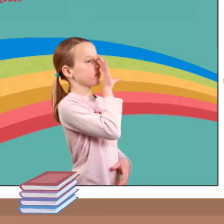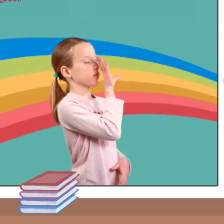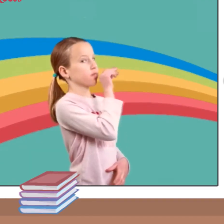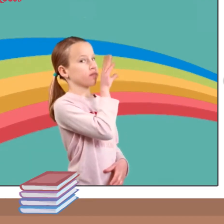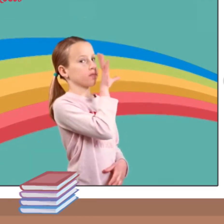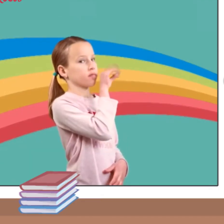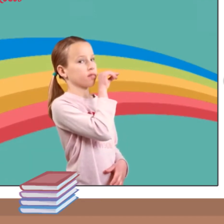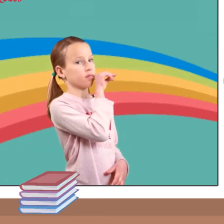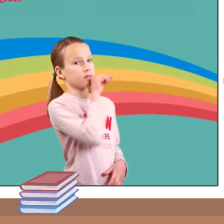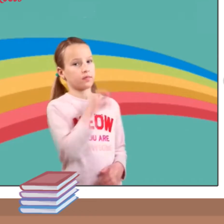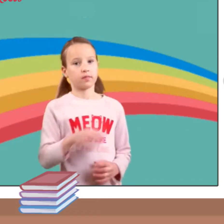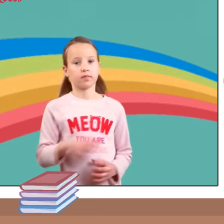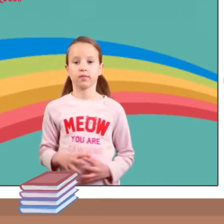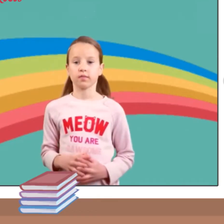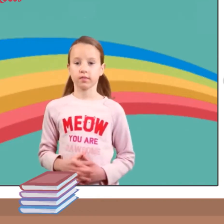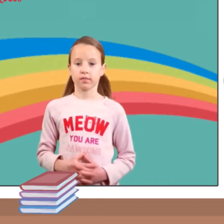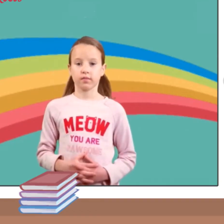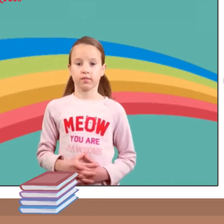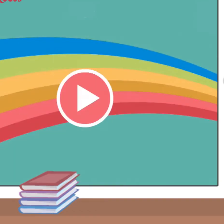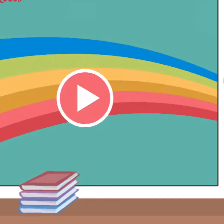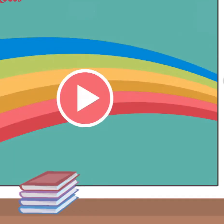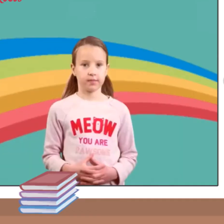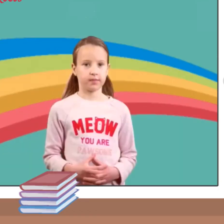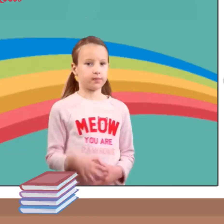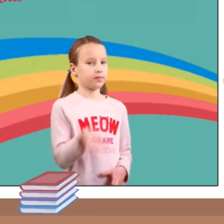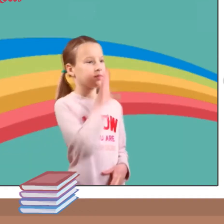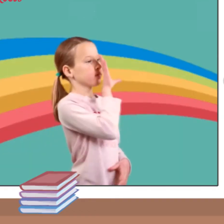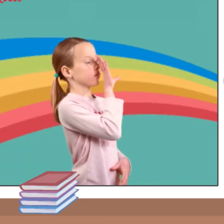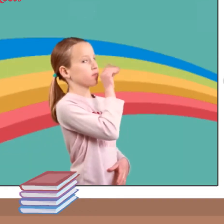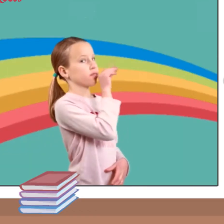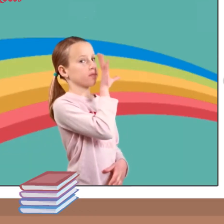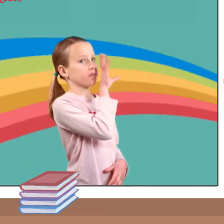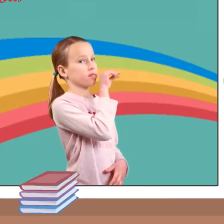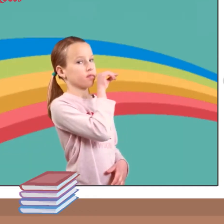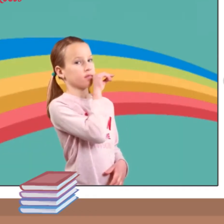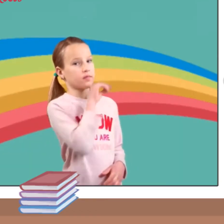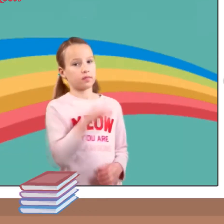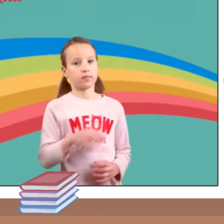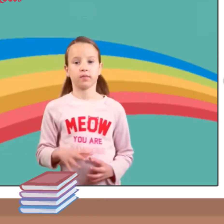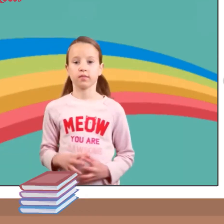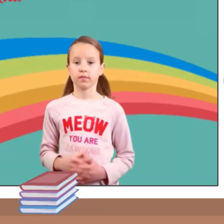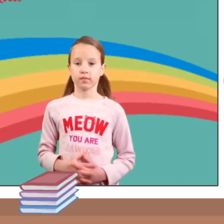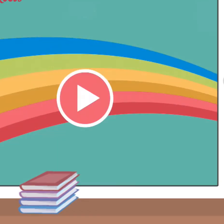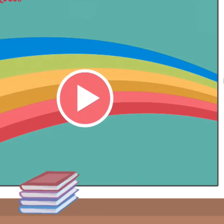Goose